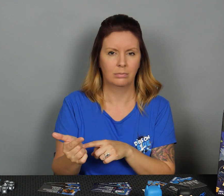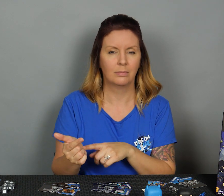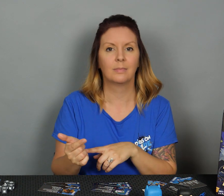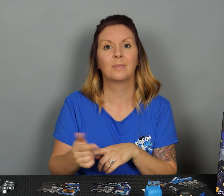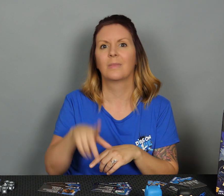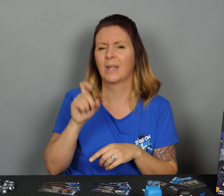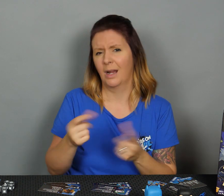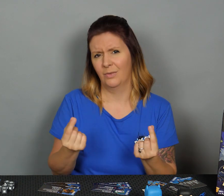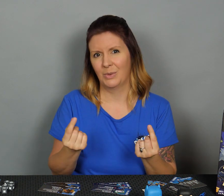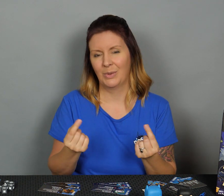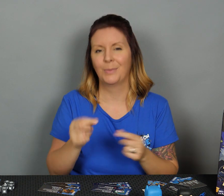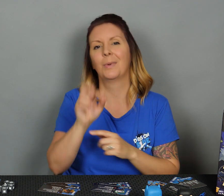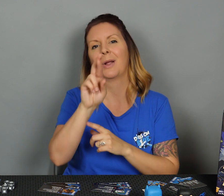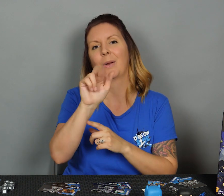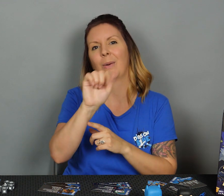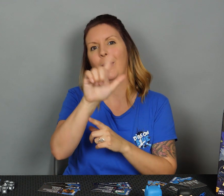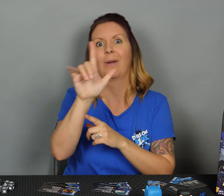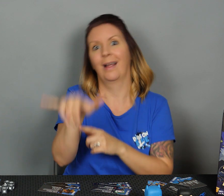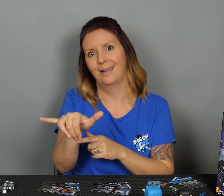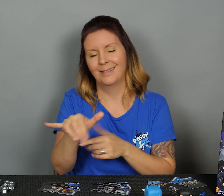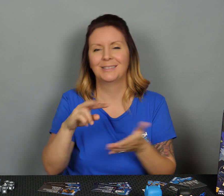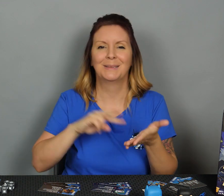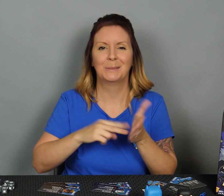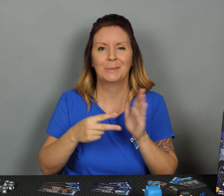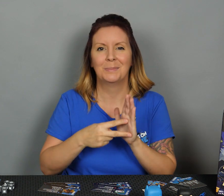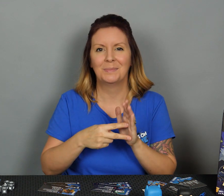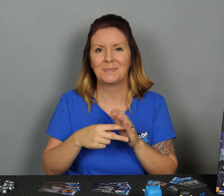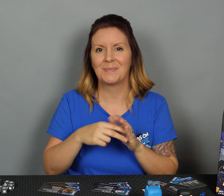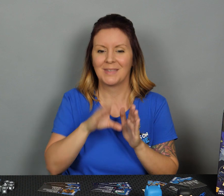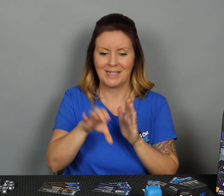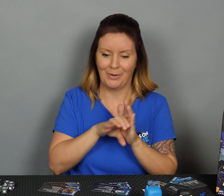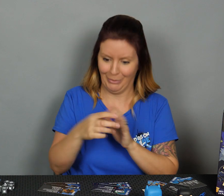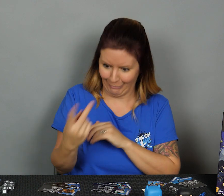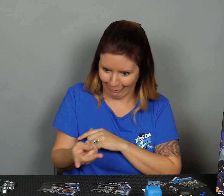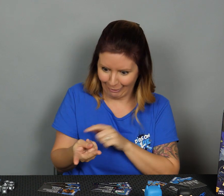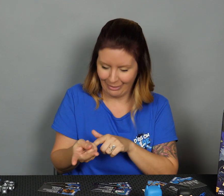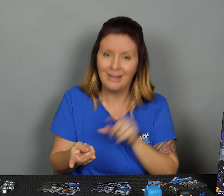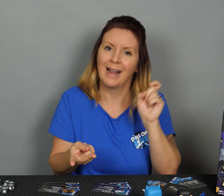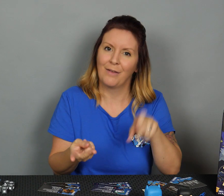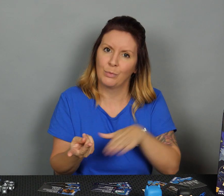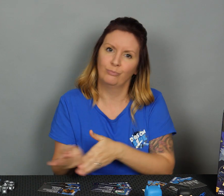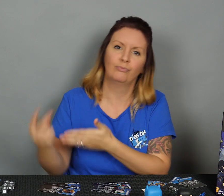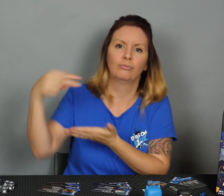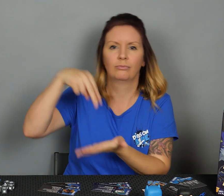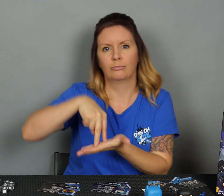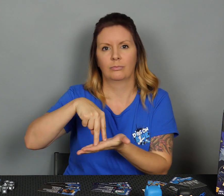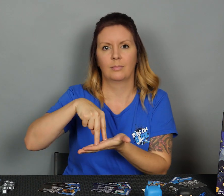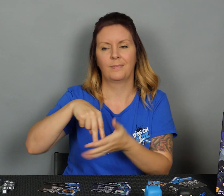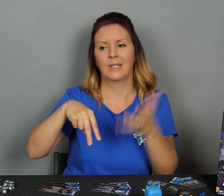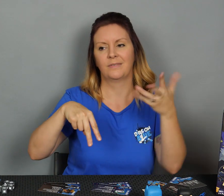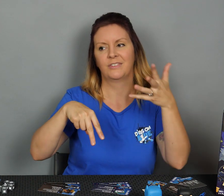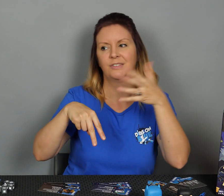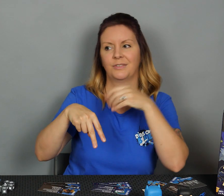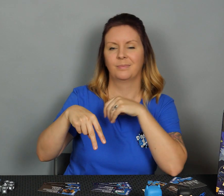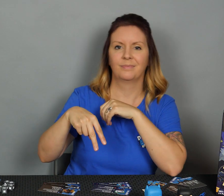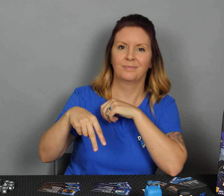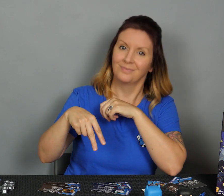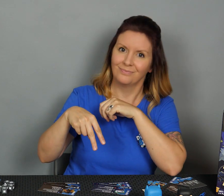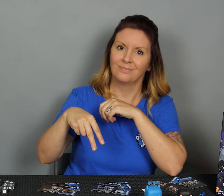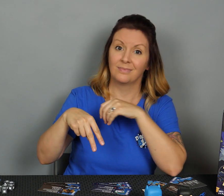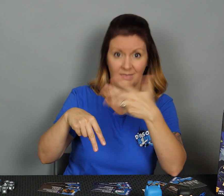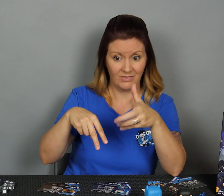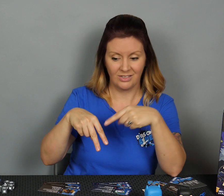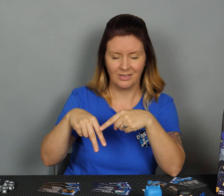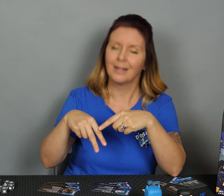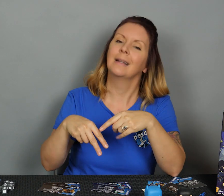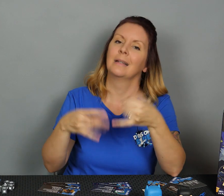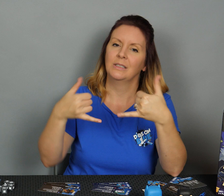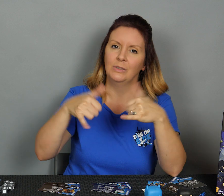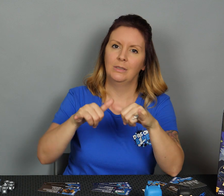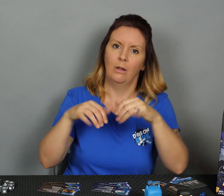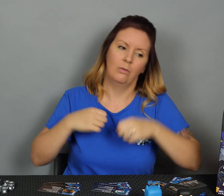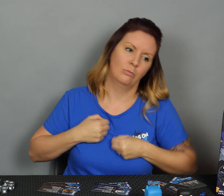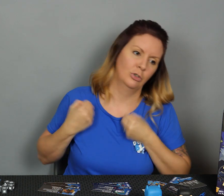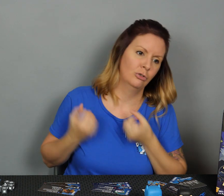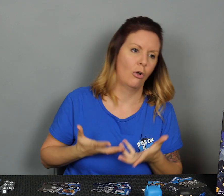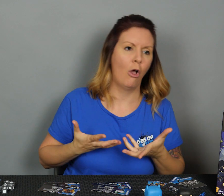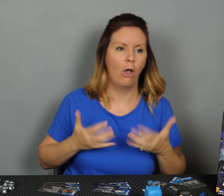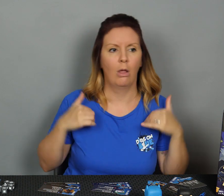Instead, that character can rally, which means they can stand up, but that’s it.